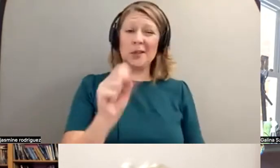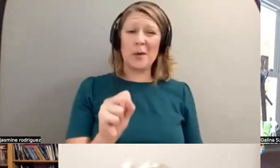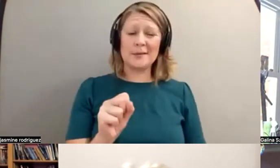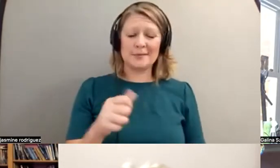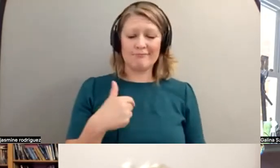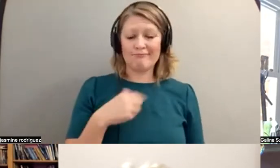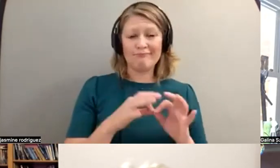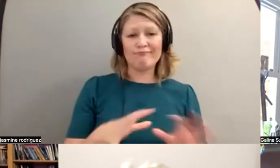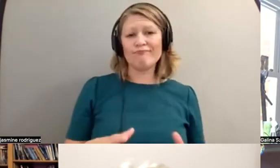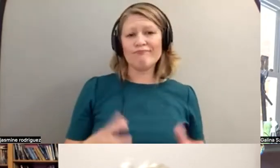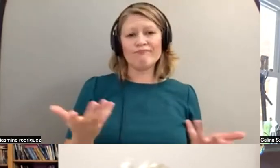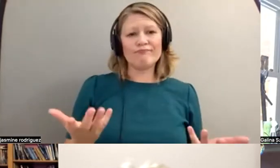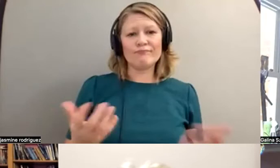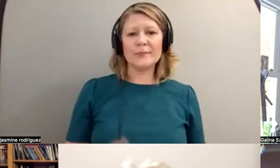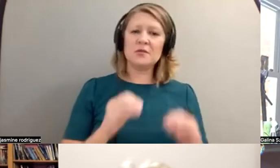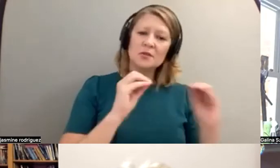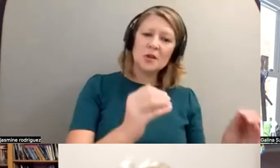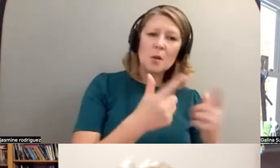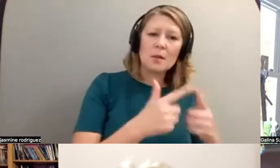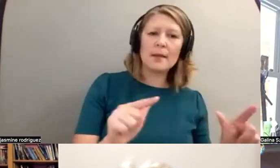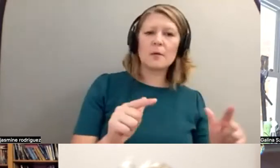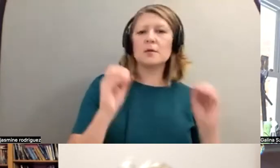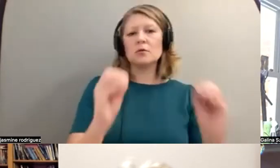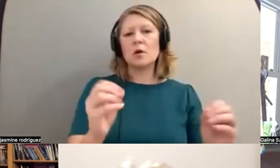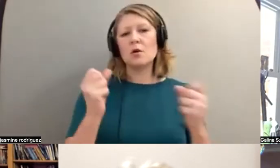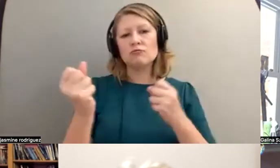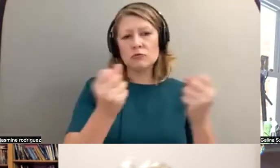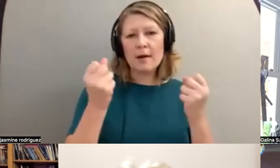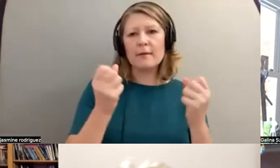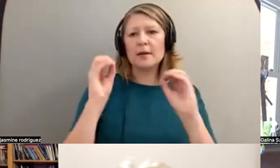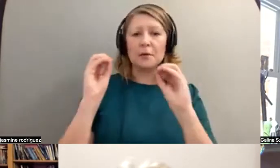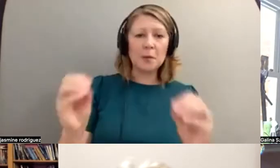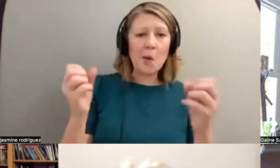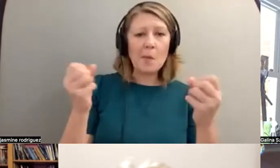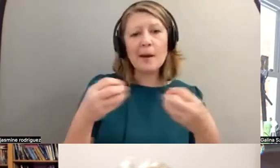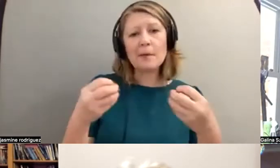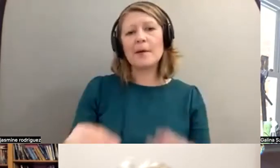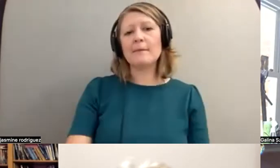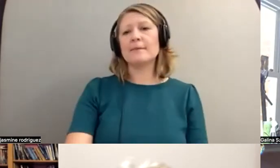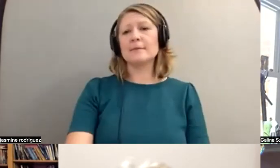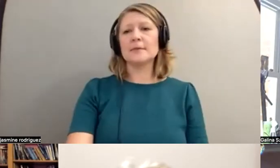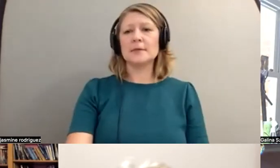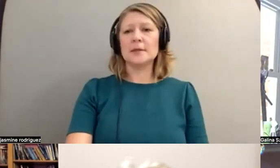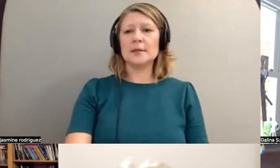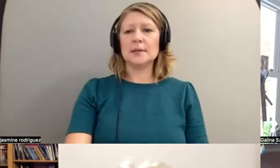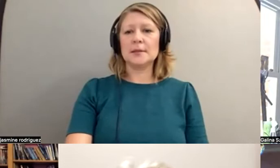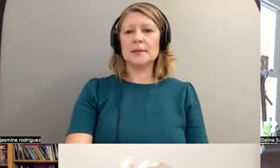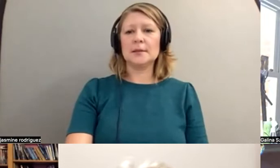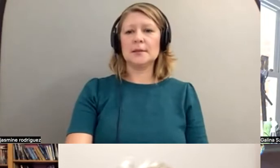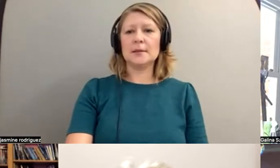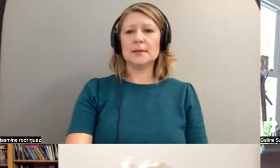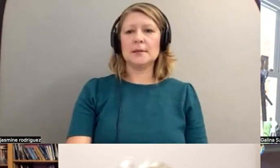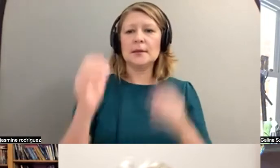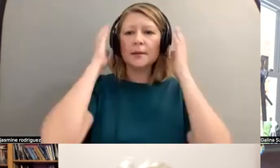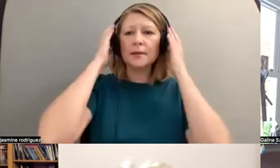language, no driving, but no microwave. Um, and when you don't have language,